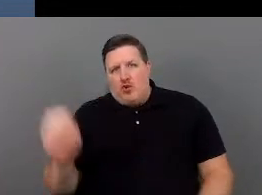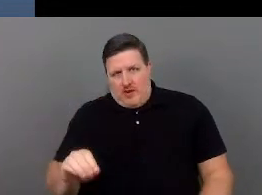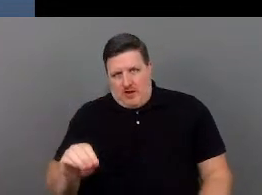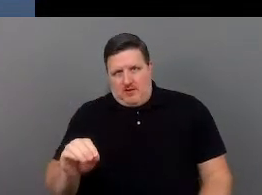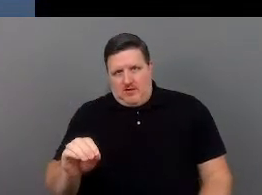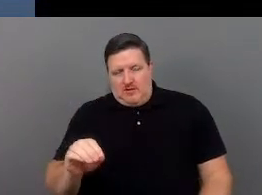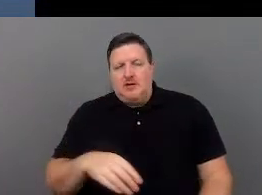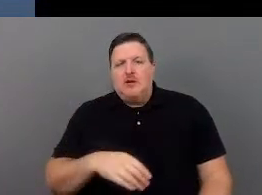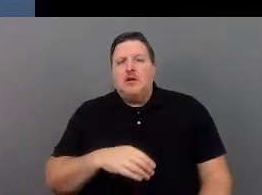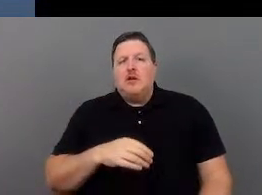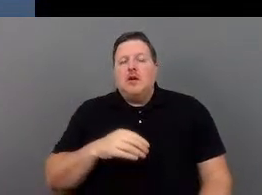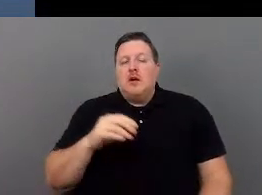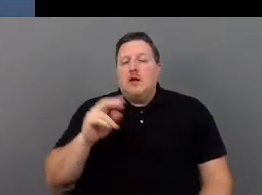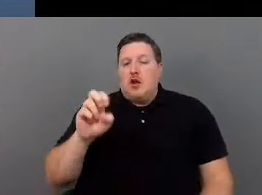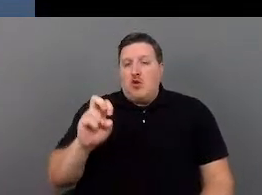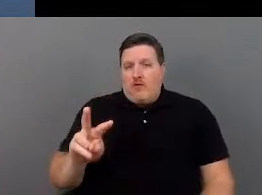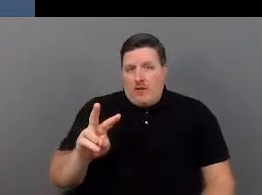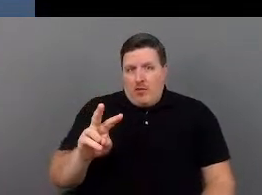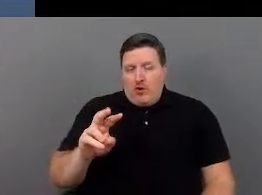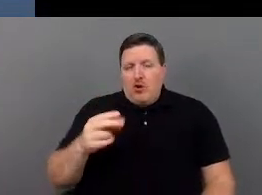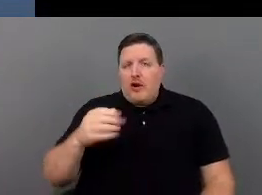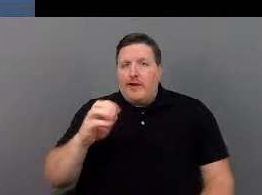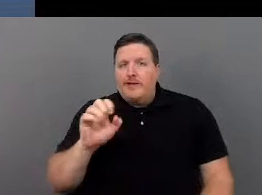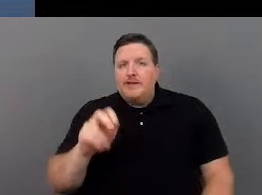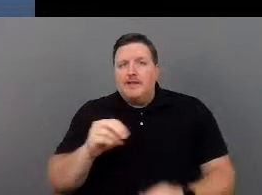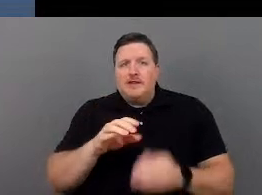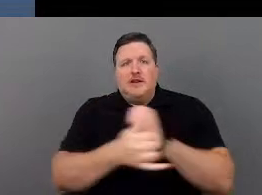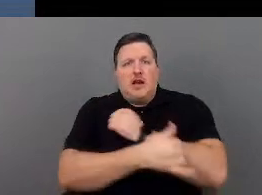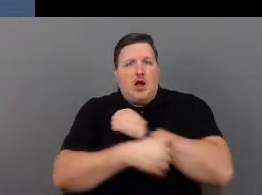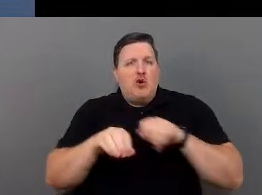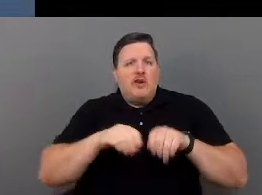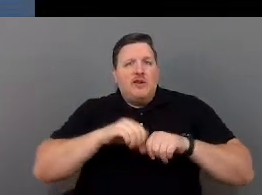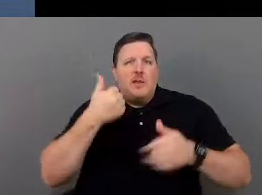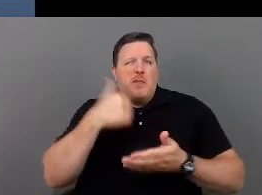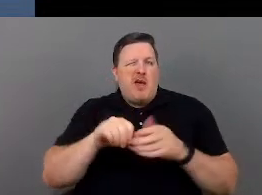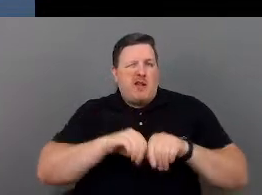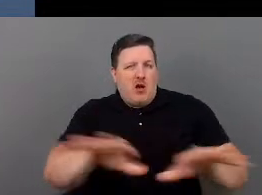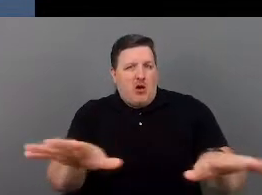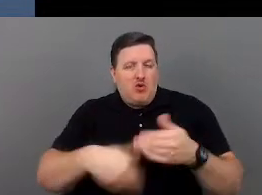PROPERTY AND IN NOVEMBER, HENNEPIN COUNTY EMAILED OUT NOTICES TO ALL OWNERS, IDENTIFYING THE POTENTIAL PROPERTY'S